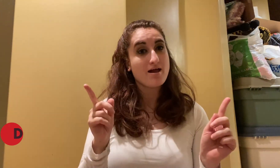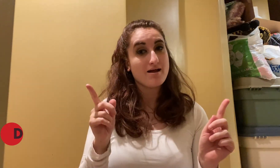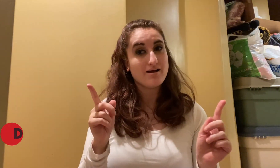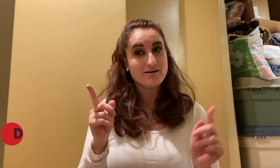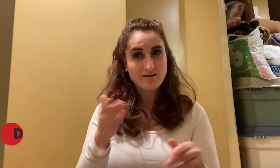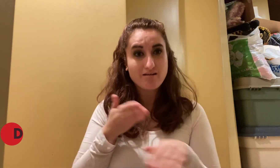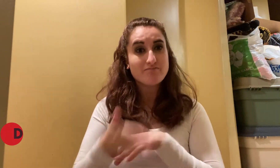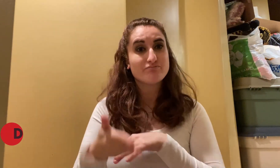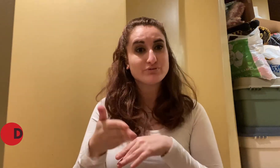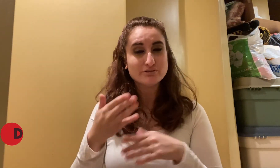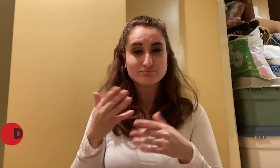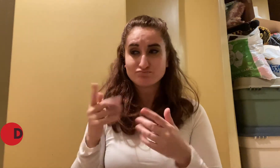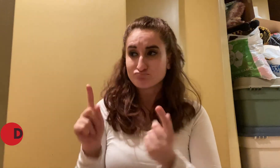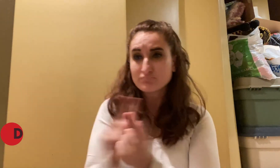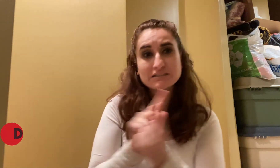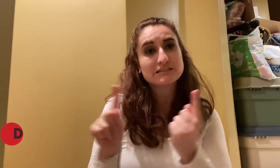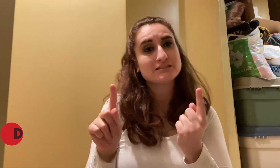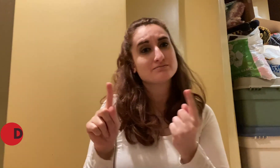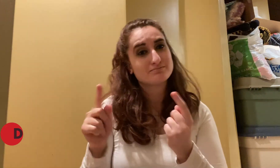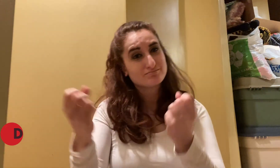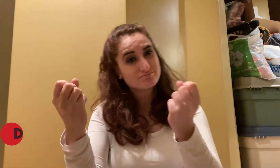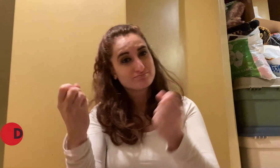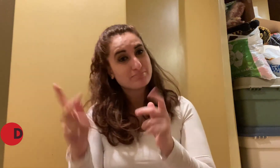But after meeting people,